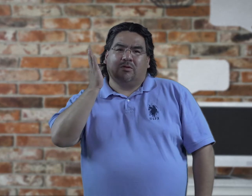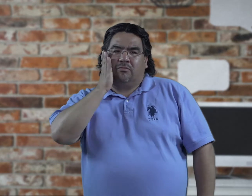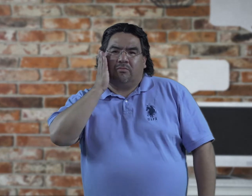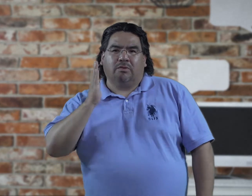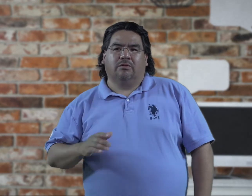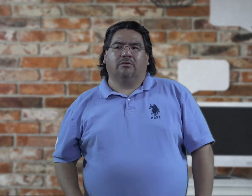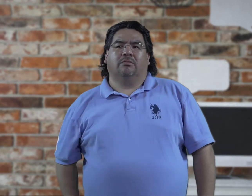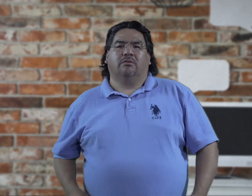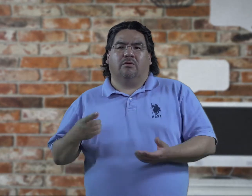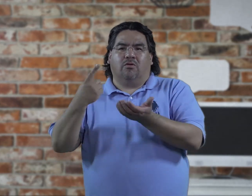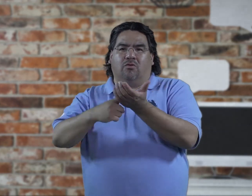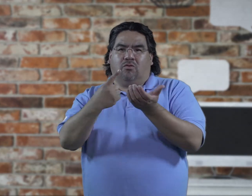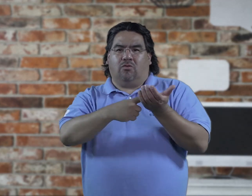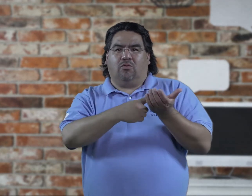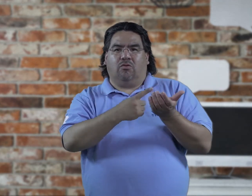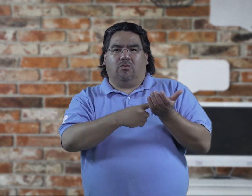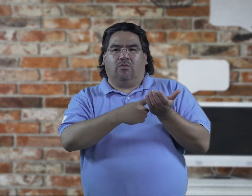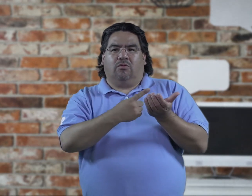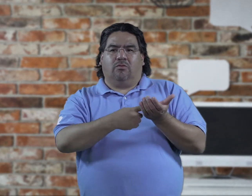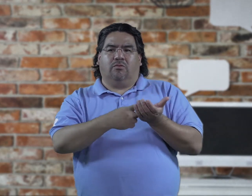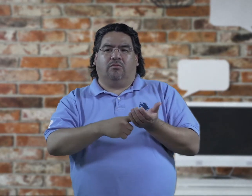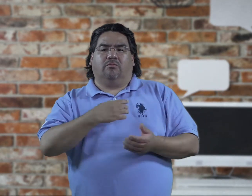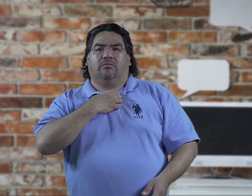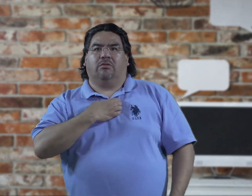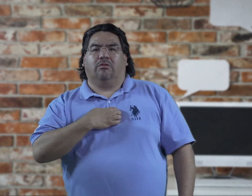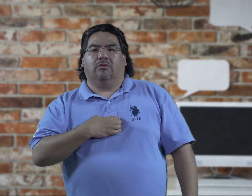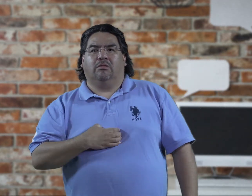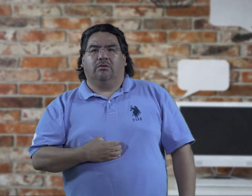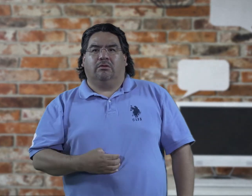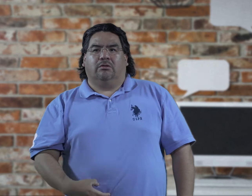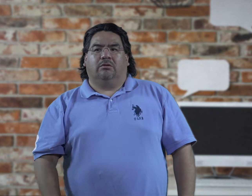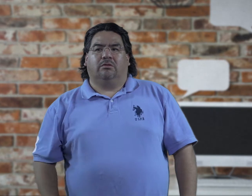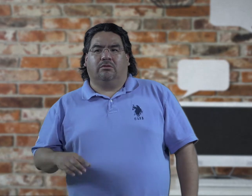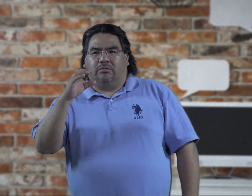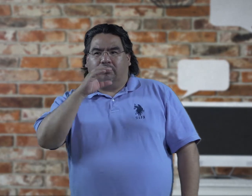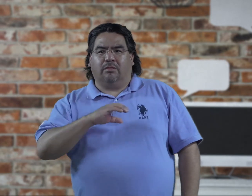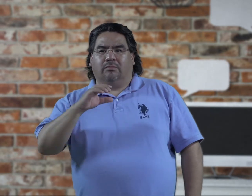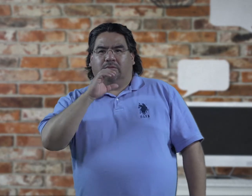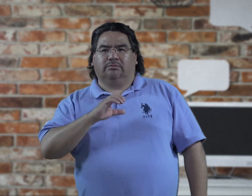Honey Hot-dog Hungry Searching